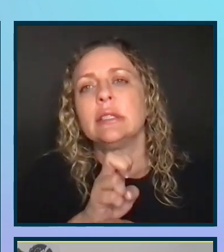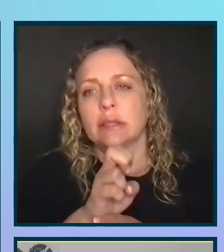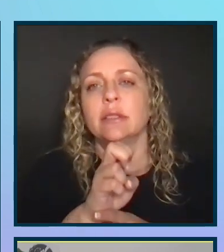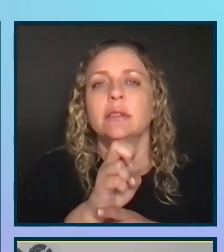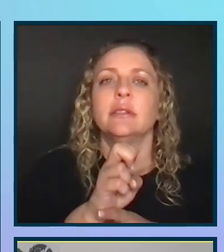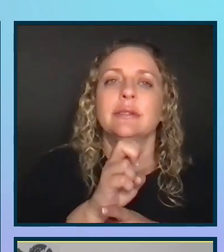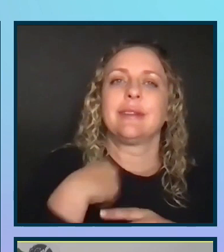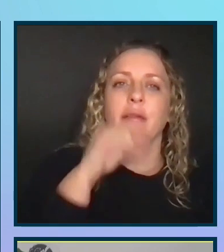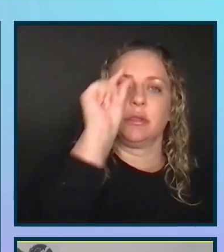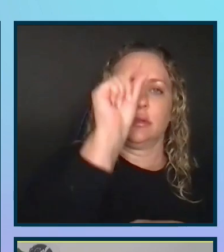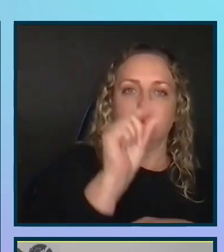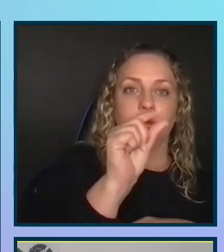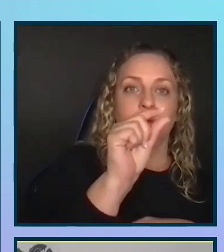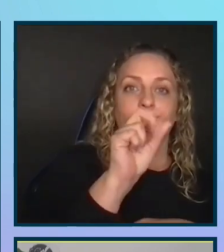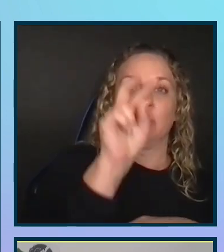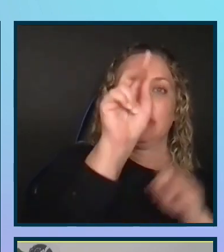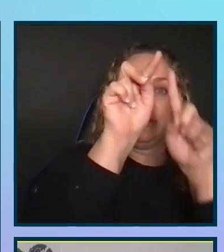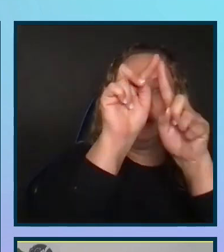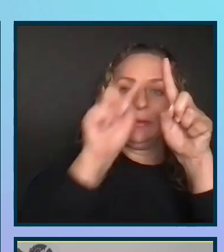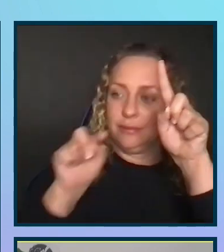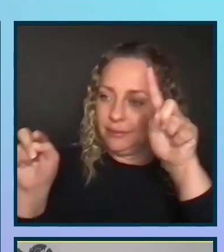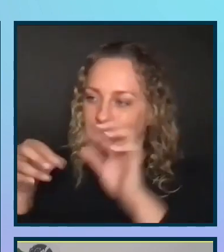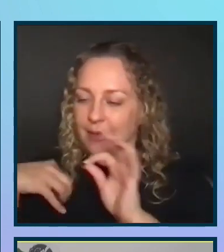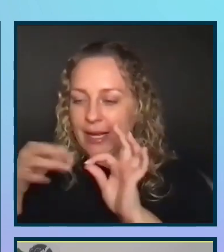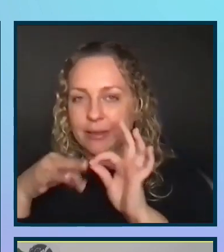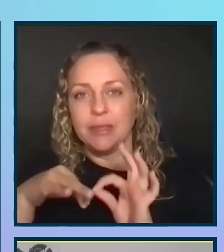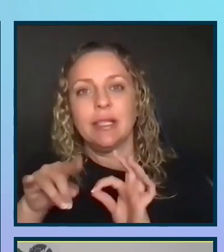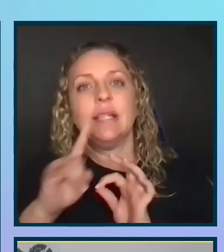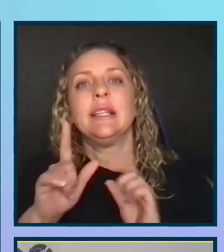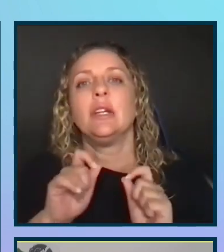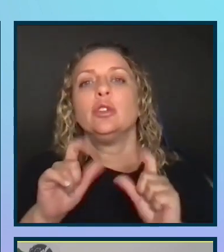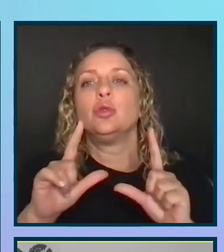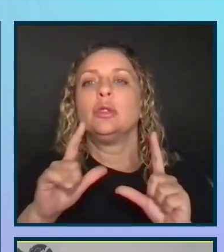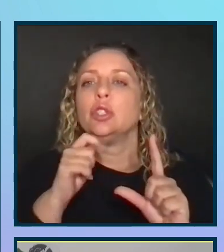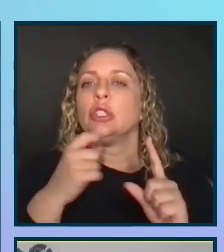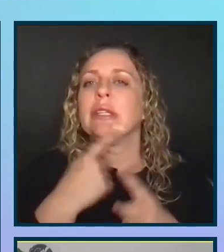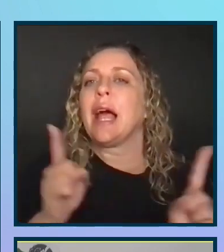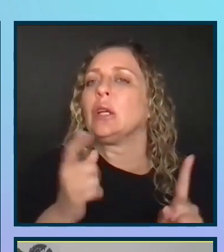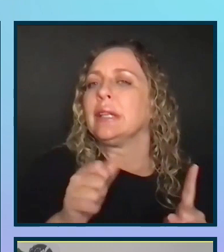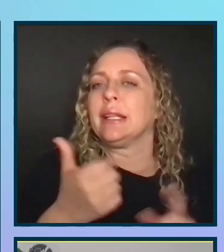For the annotation here, and explain that the screen reader should not announce anything for the icon.